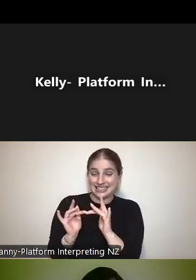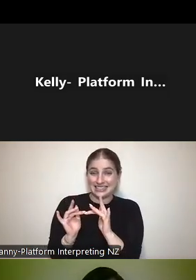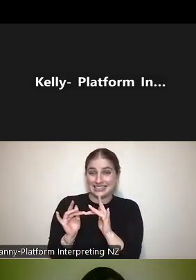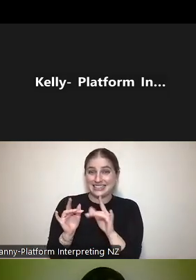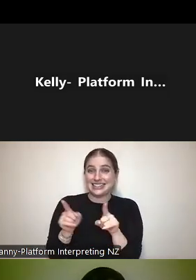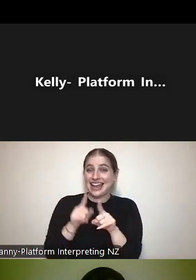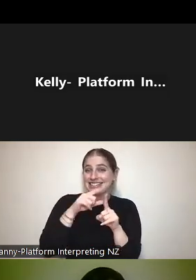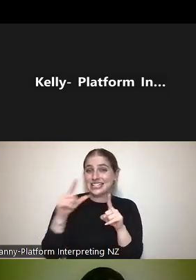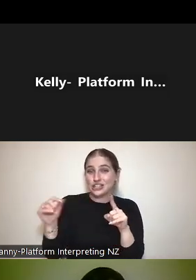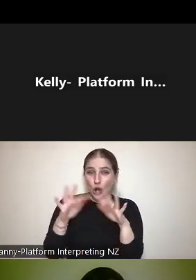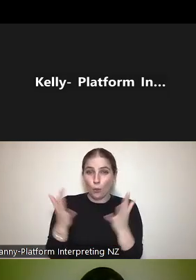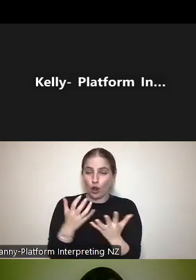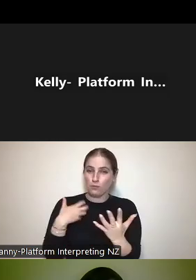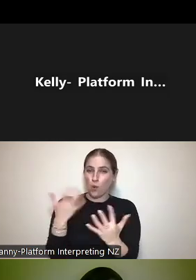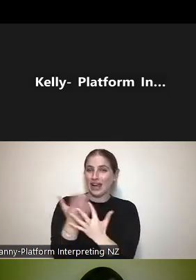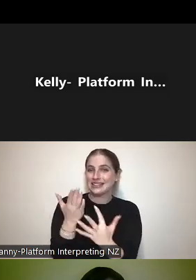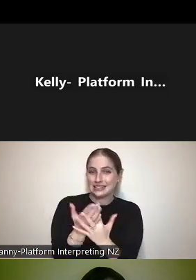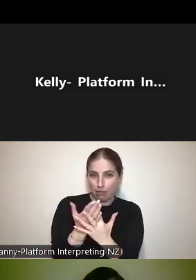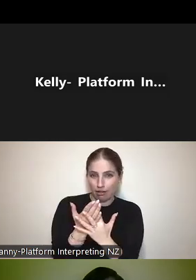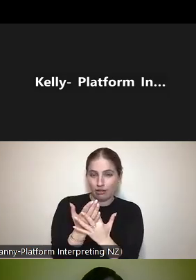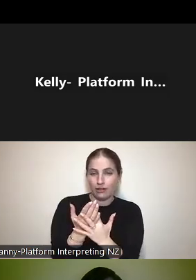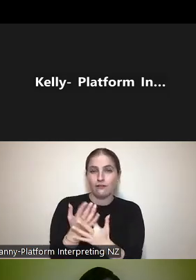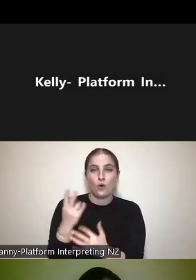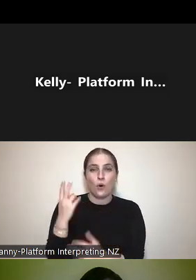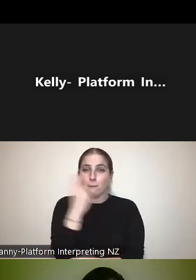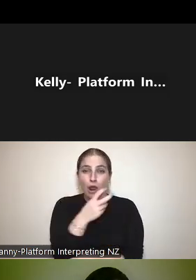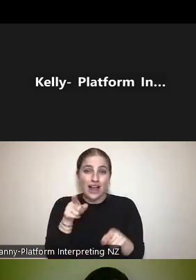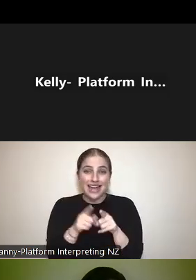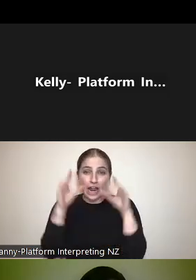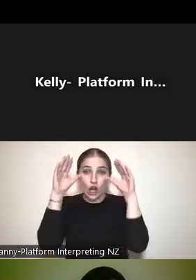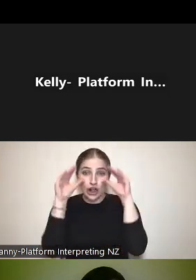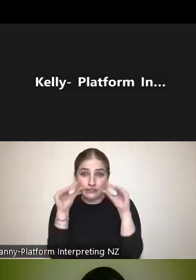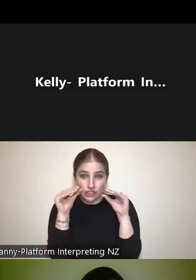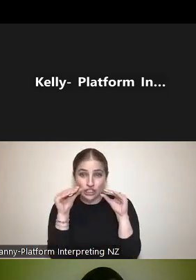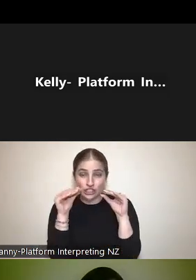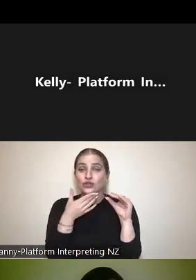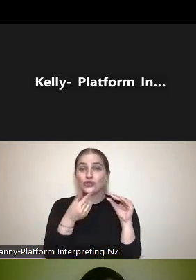using screen reader technology. More details will be provided in the follow-up document,